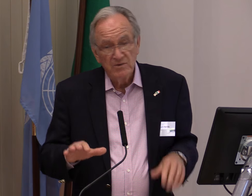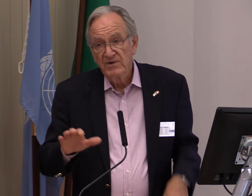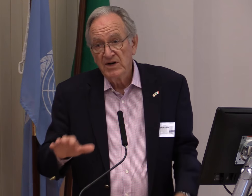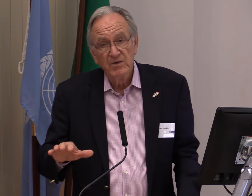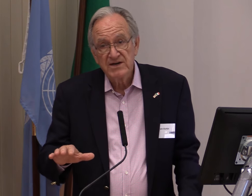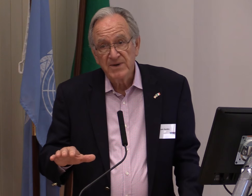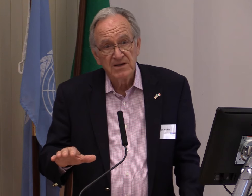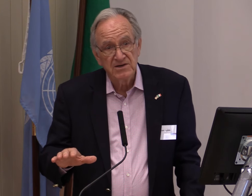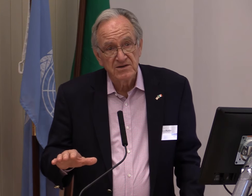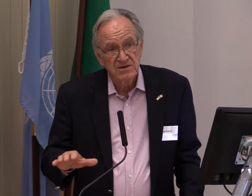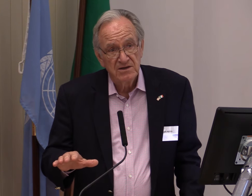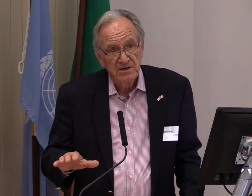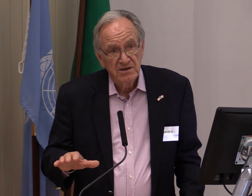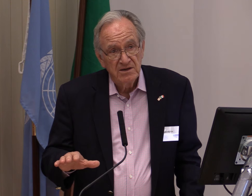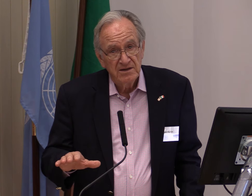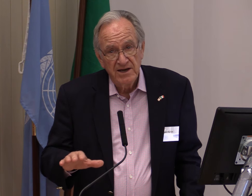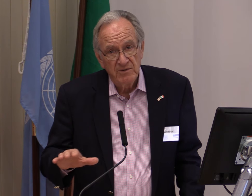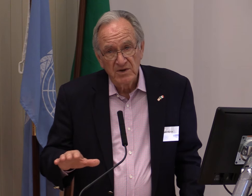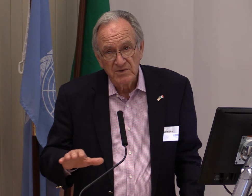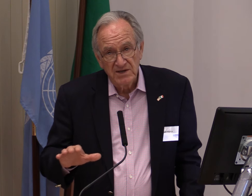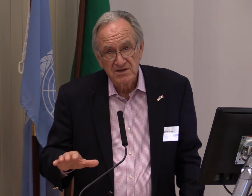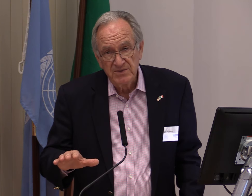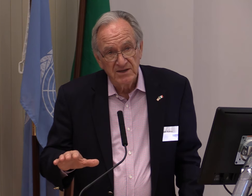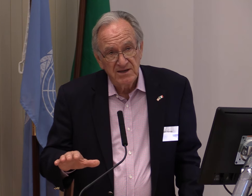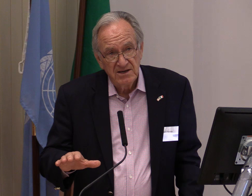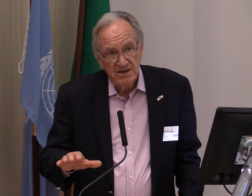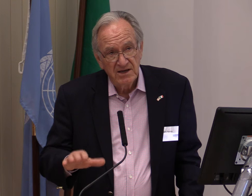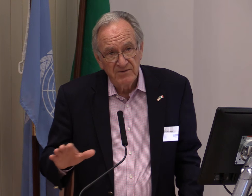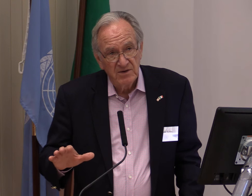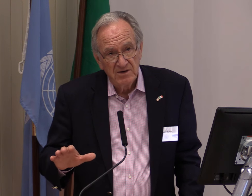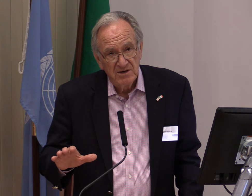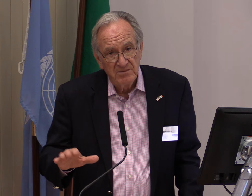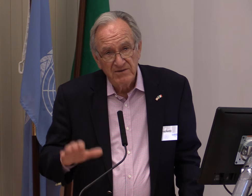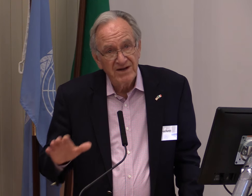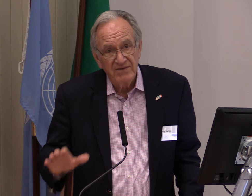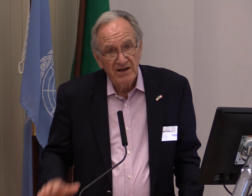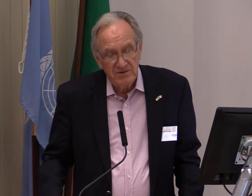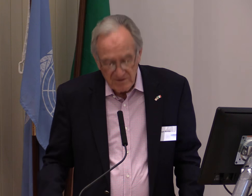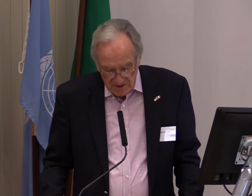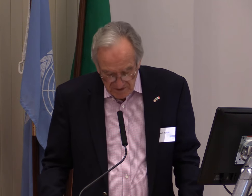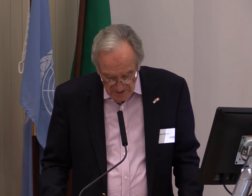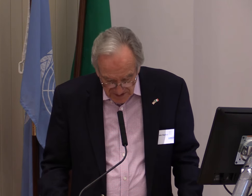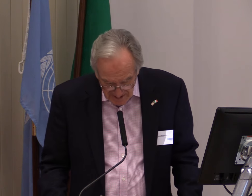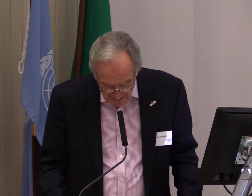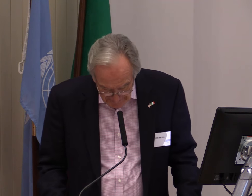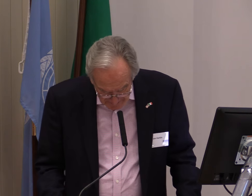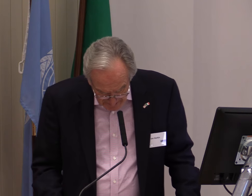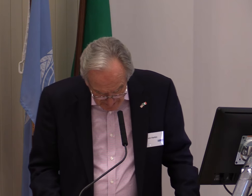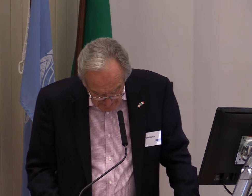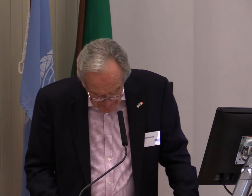and with very low expectations, that anyone with a disability could ever be of any value to society.